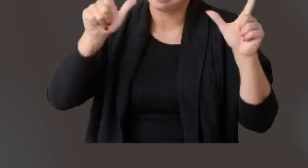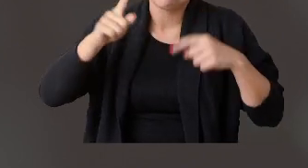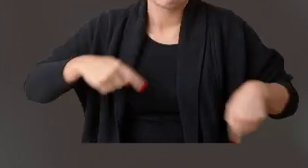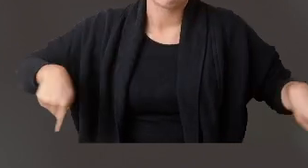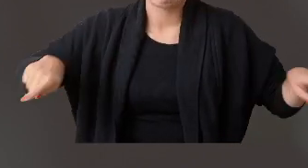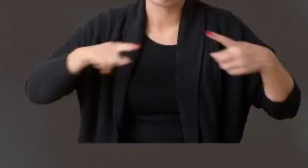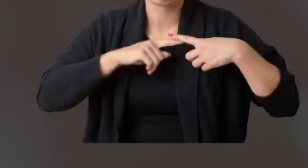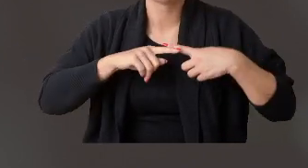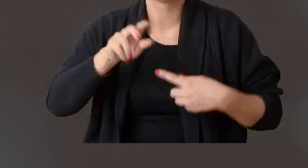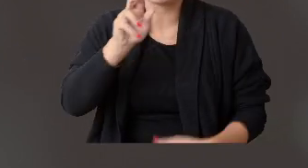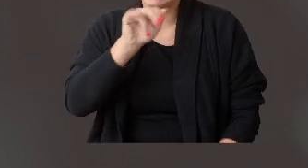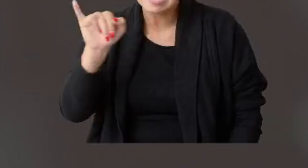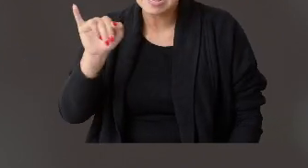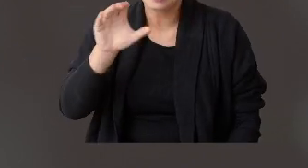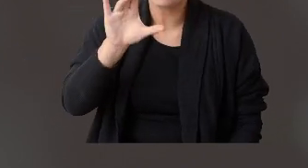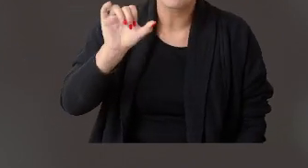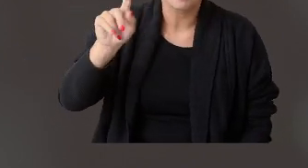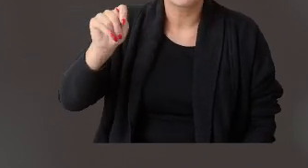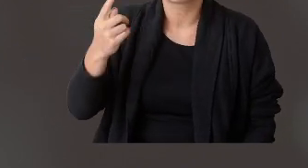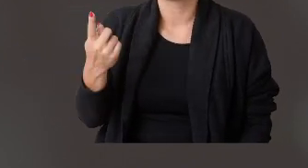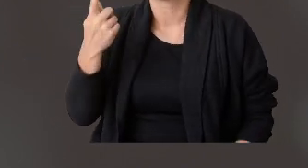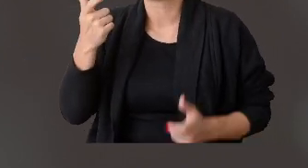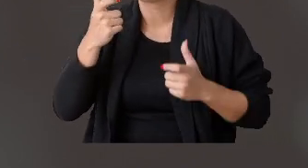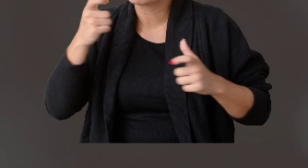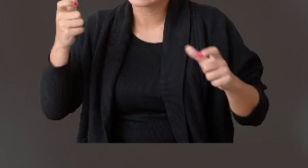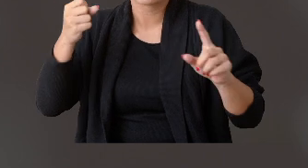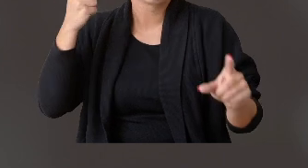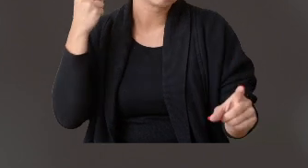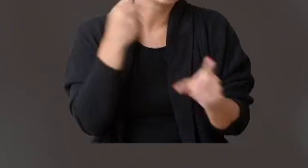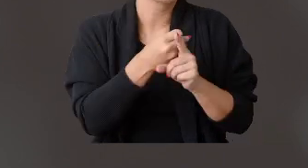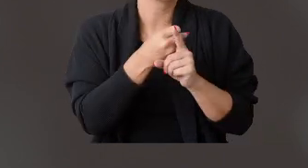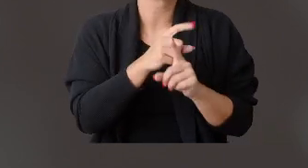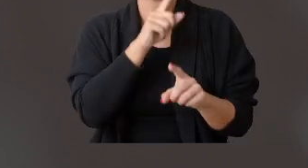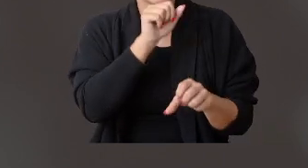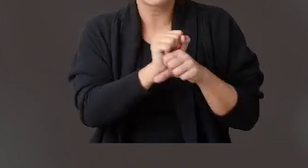impacts of AI and Copilot is how it's empowering the blind